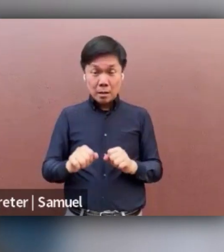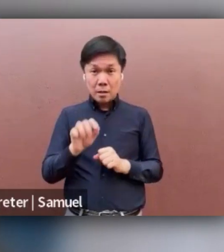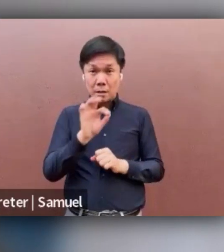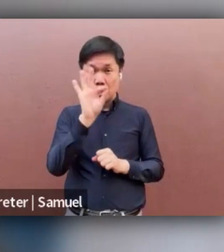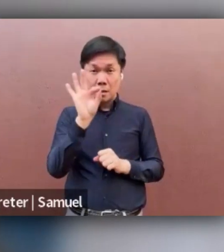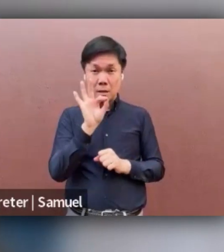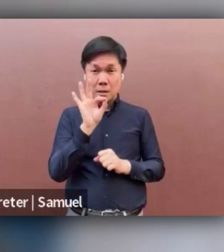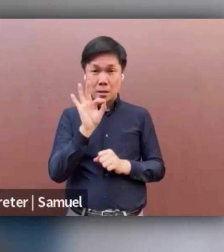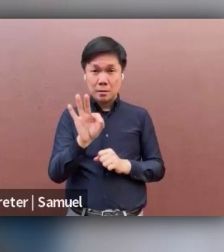protected way?